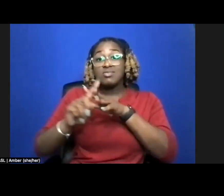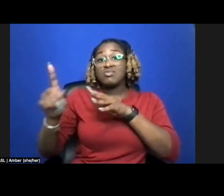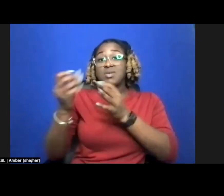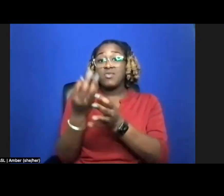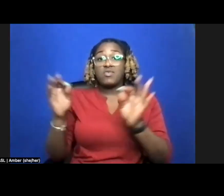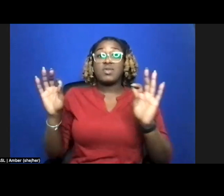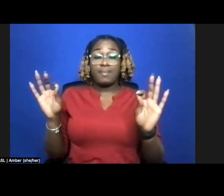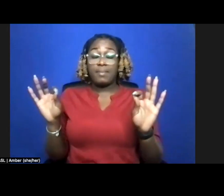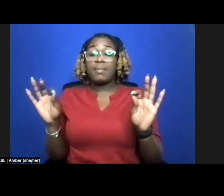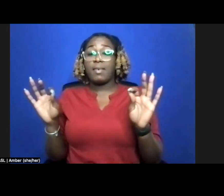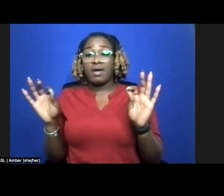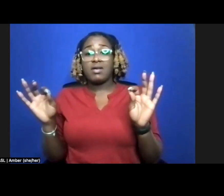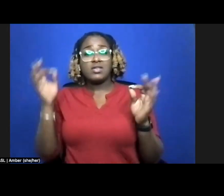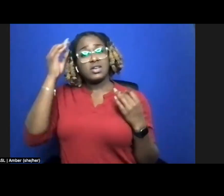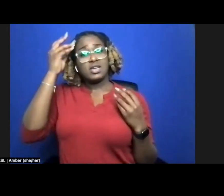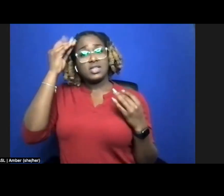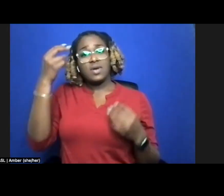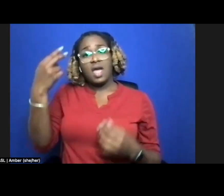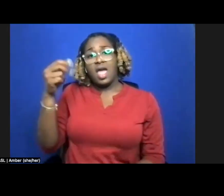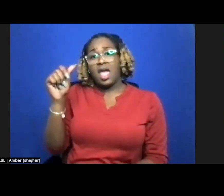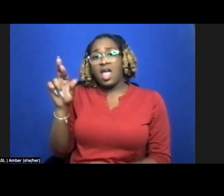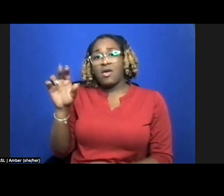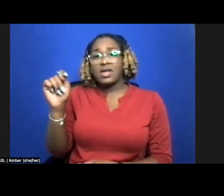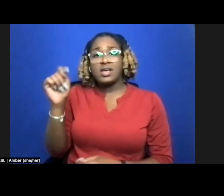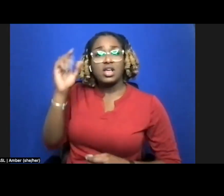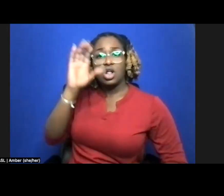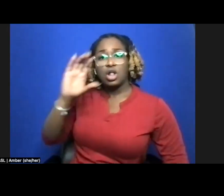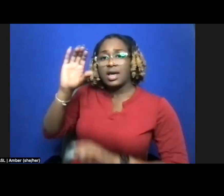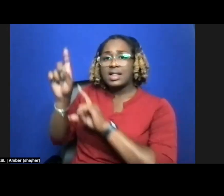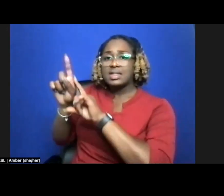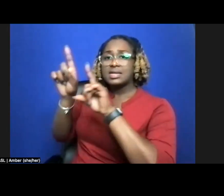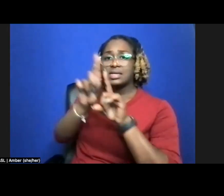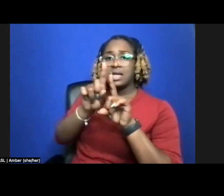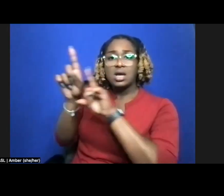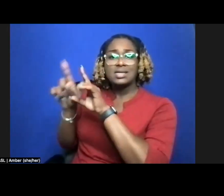consider harriet gazing at those same constellations, gourds spilling possibilities